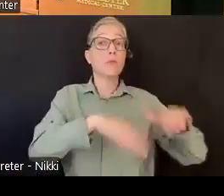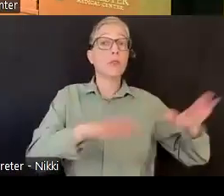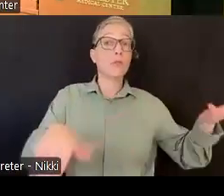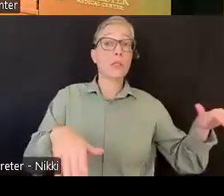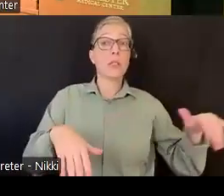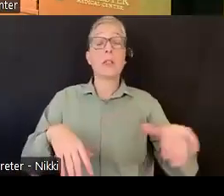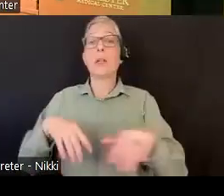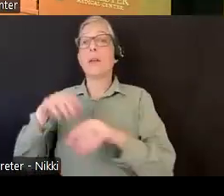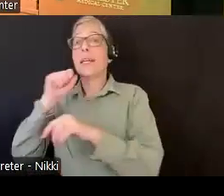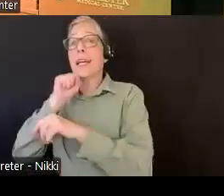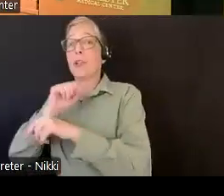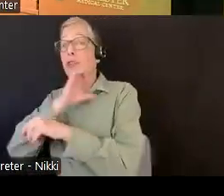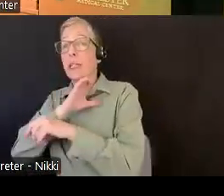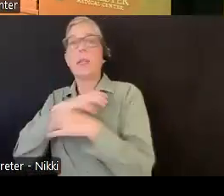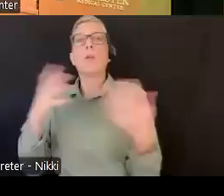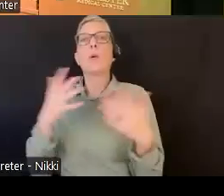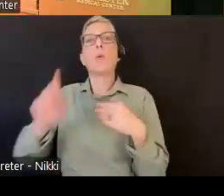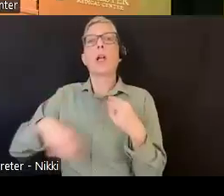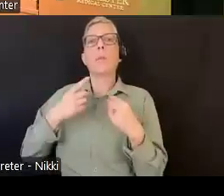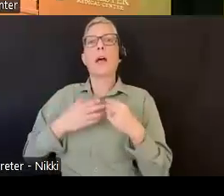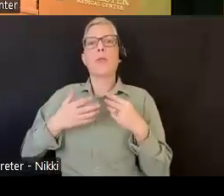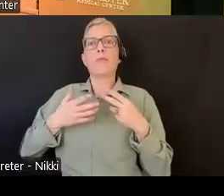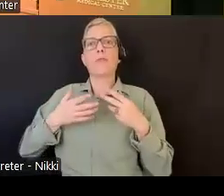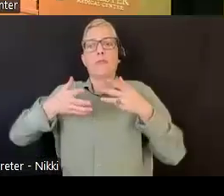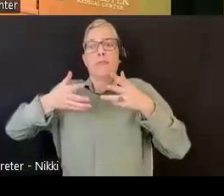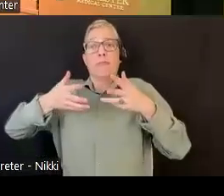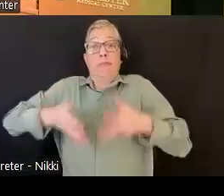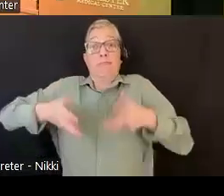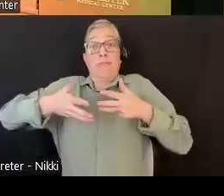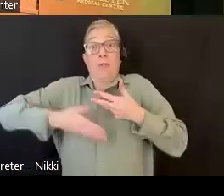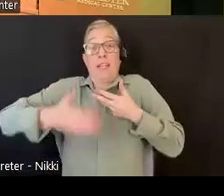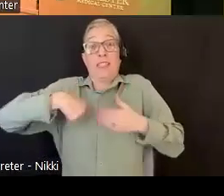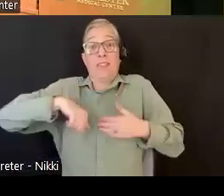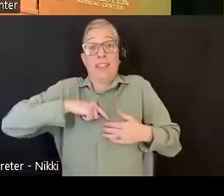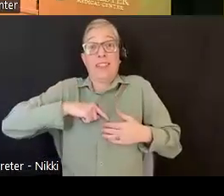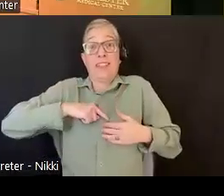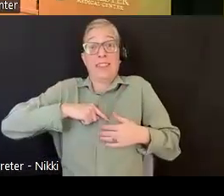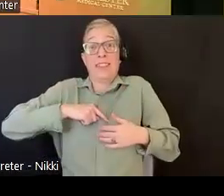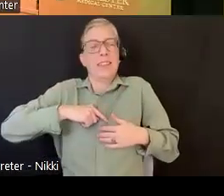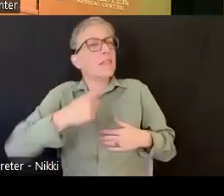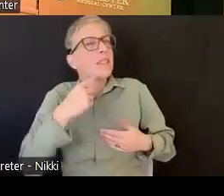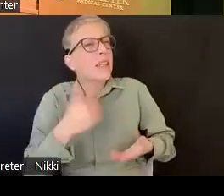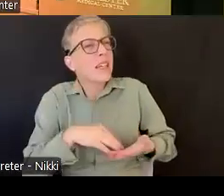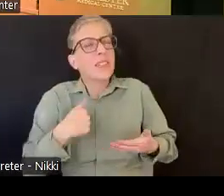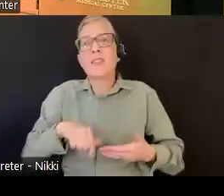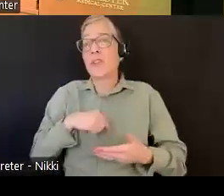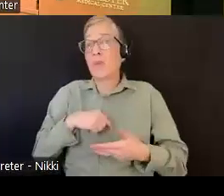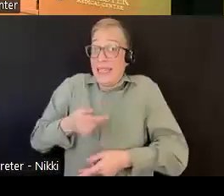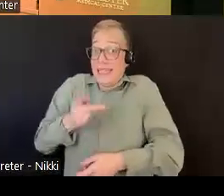Tell me specifically. So we take care of a lot of patients who are in that mid-range and um there's